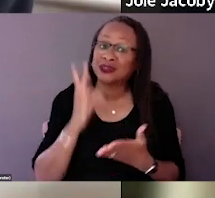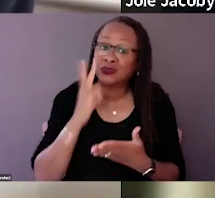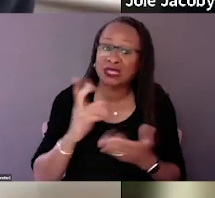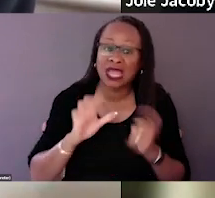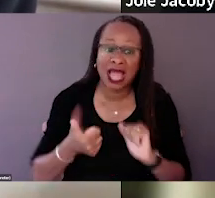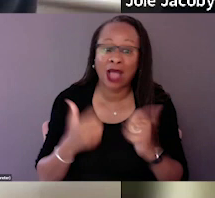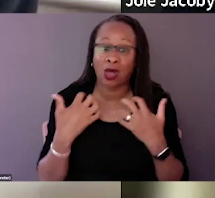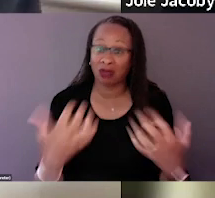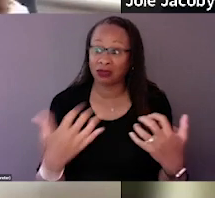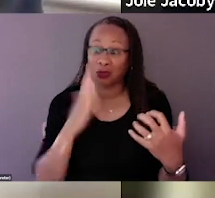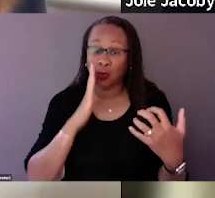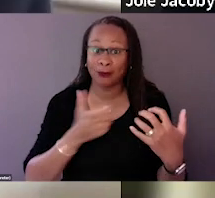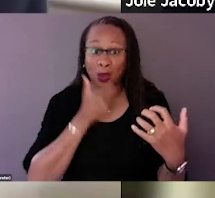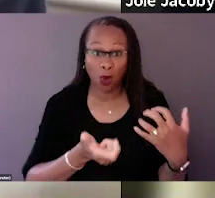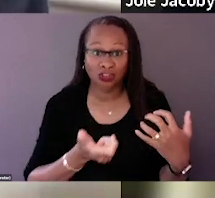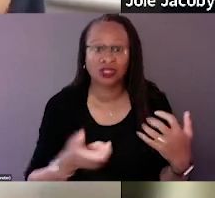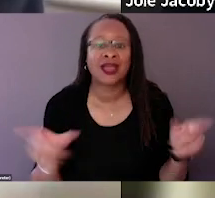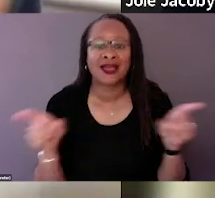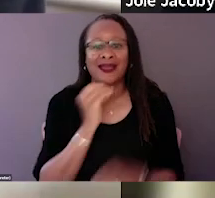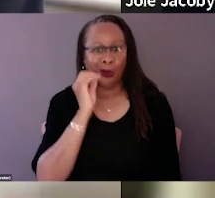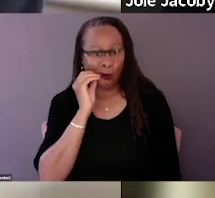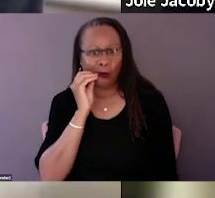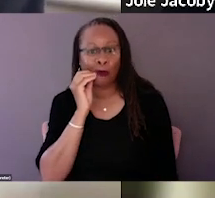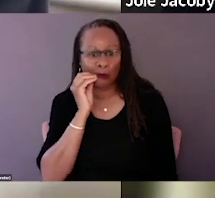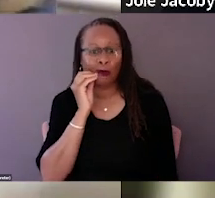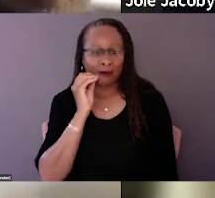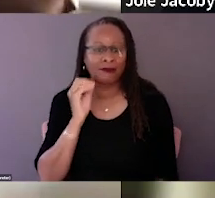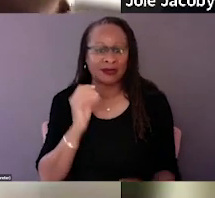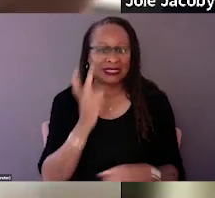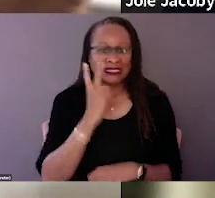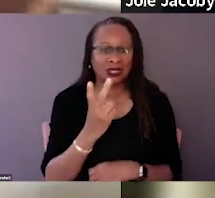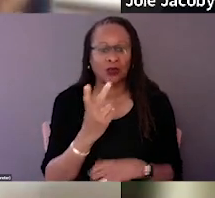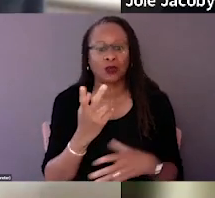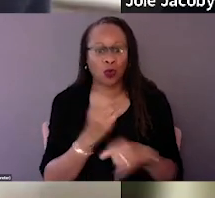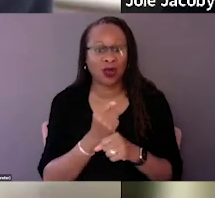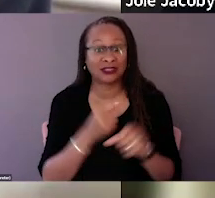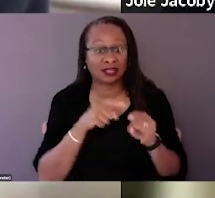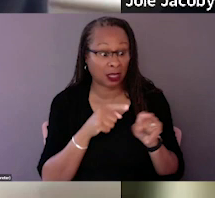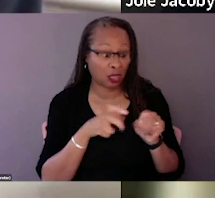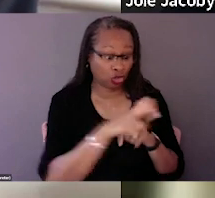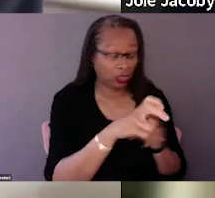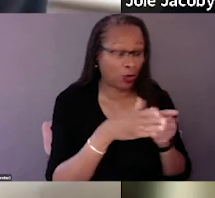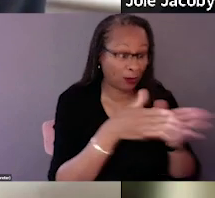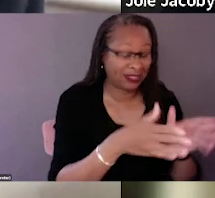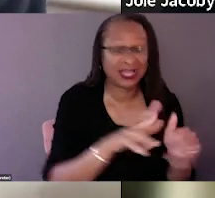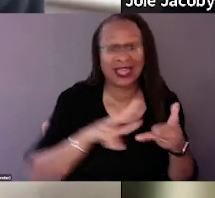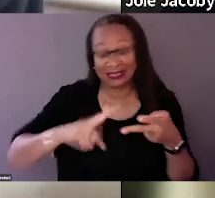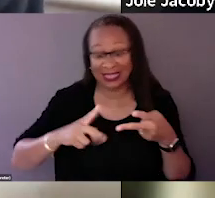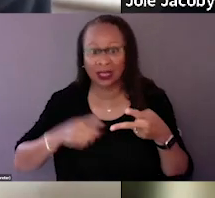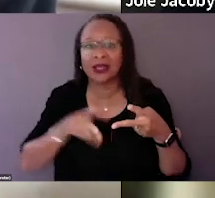will be watching them at home, of seeing one, taking you on one bit of a journey, and then two, taking you into more adult themes,